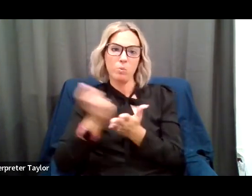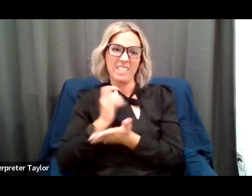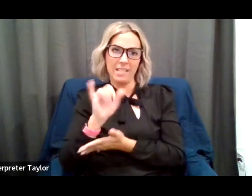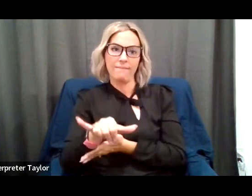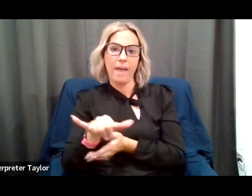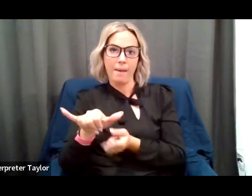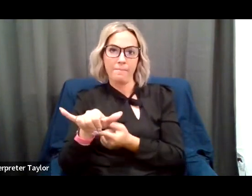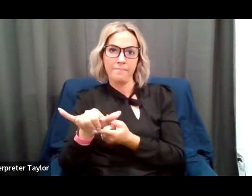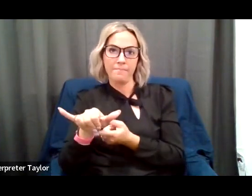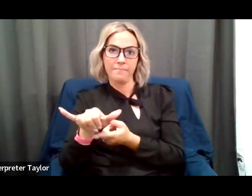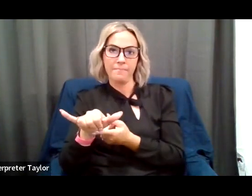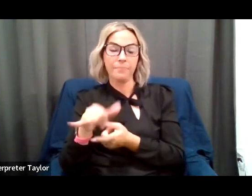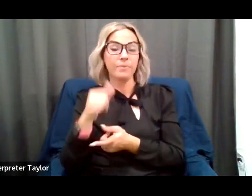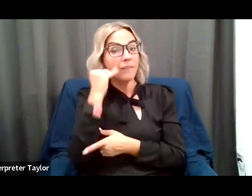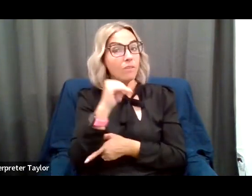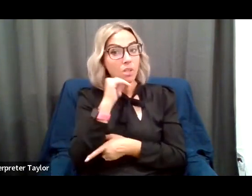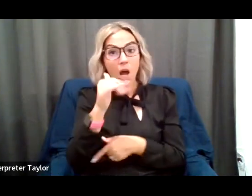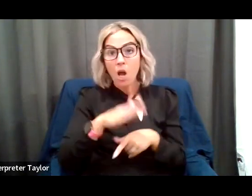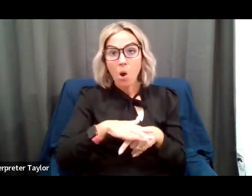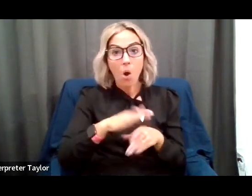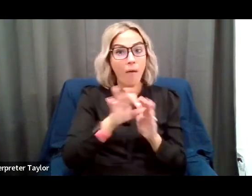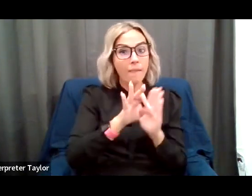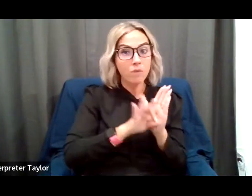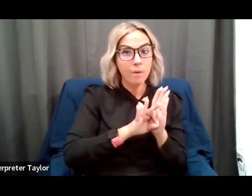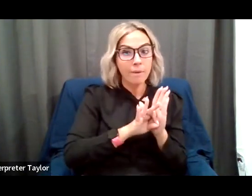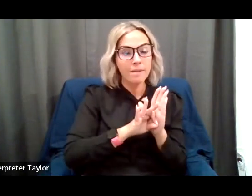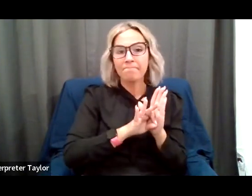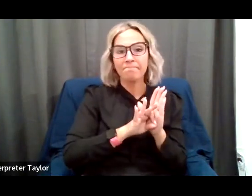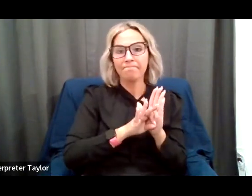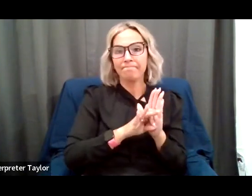If you're not on the funding formula, you do not receive a COLA.